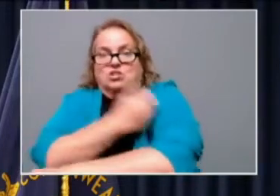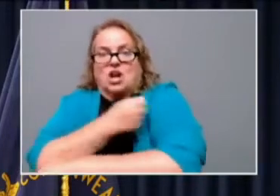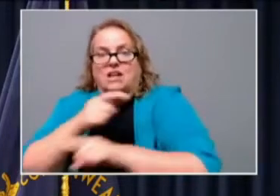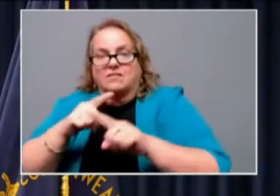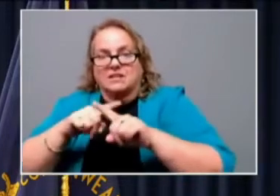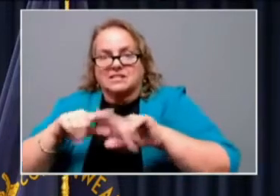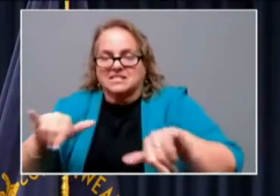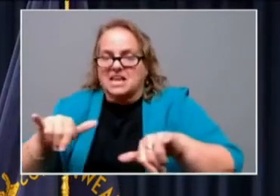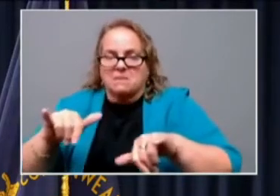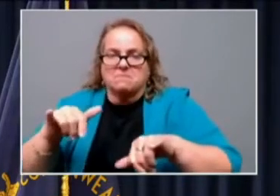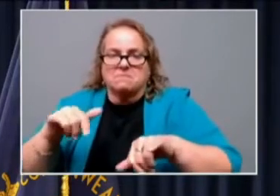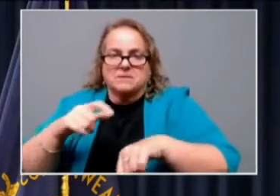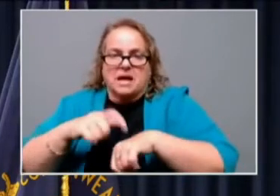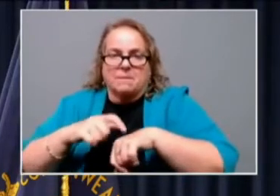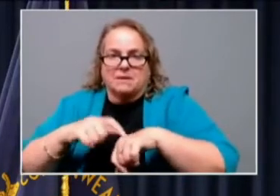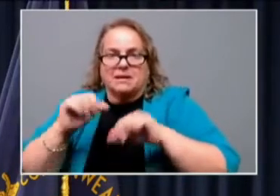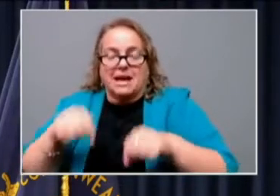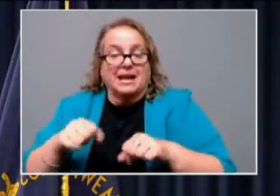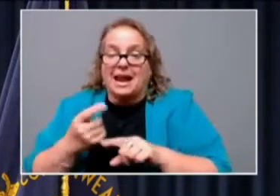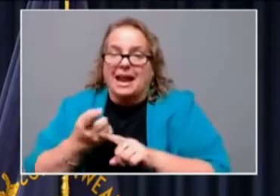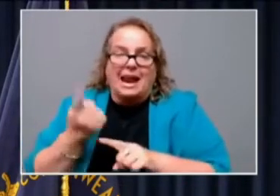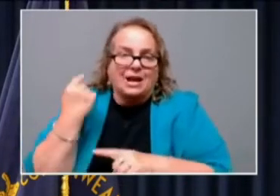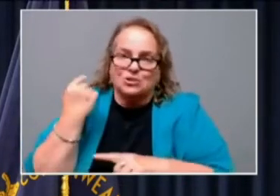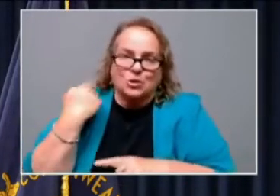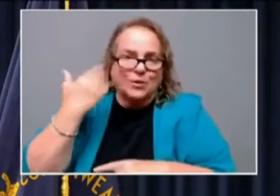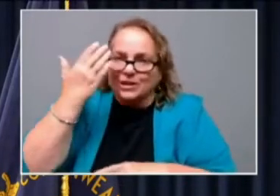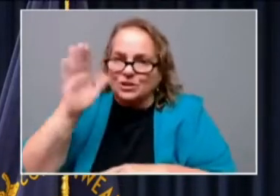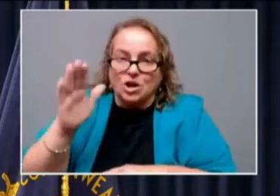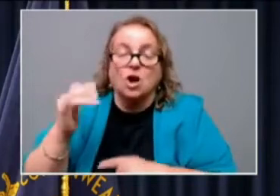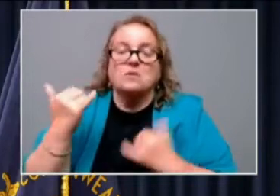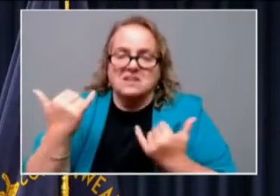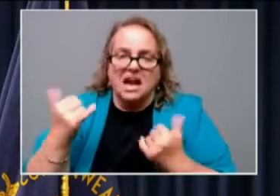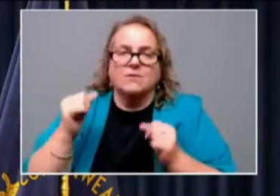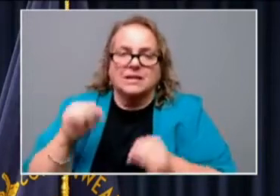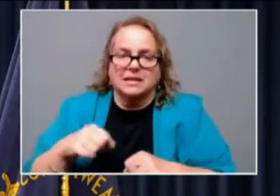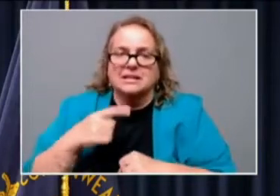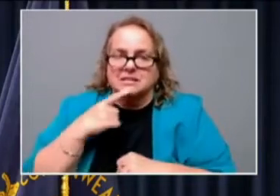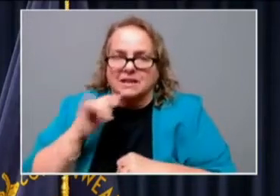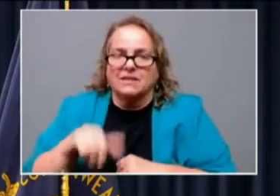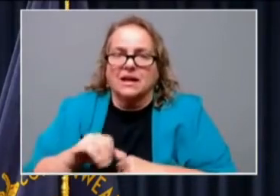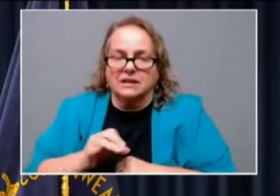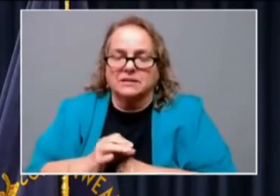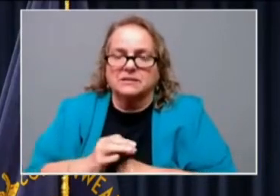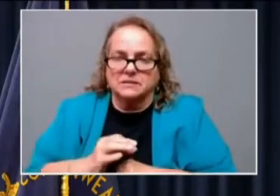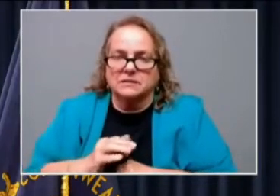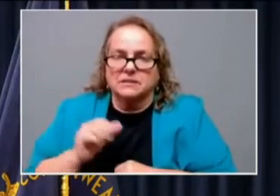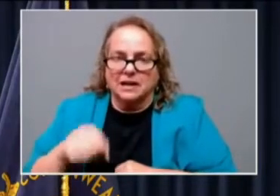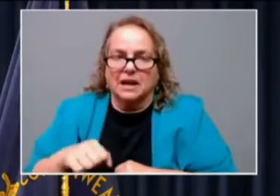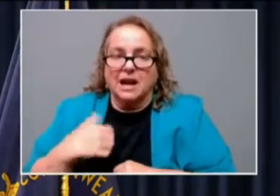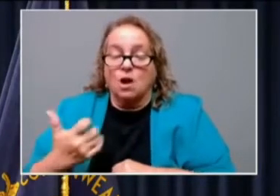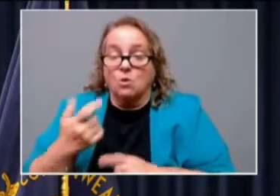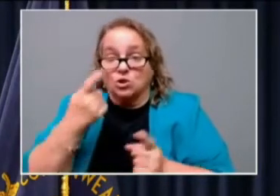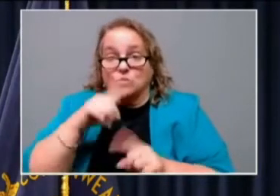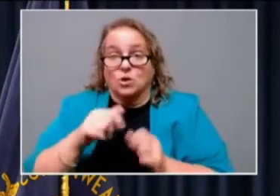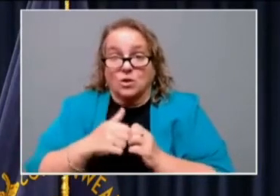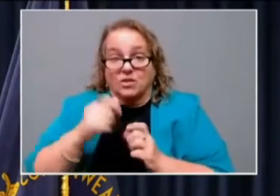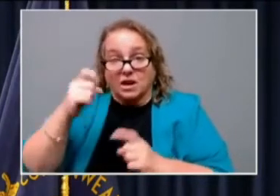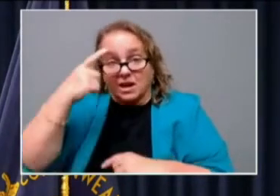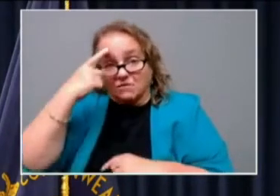that we didn't know that last year. But now there's enough data and we can say that I want to agree with the governor here. I it's difficult. I've said this